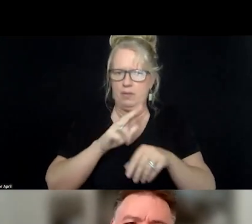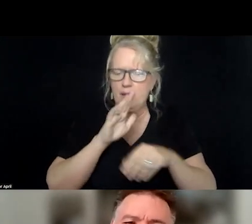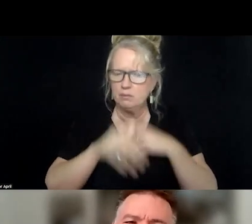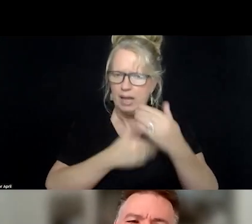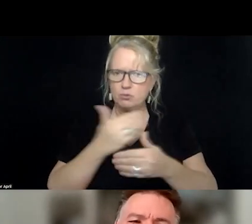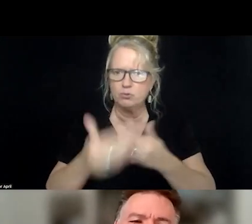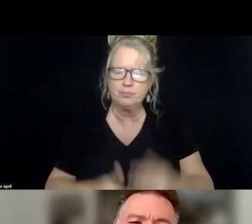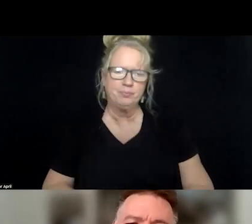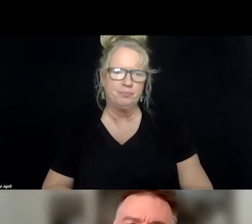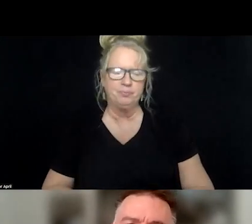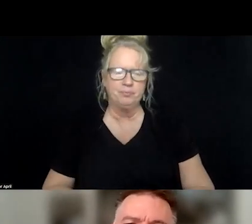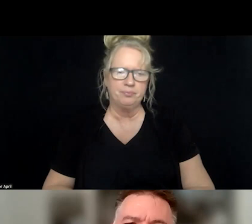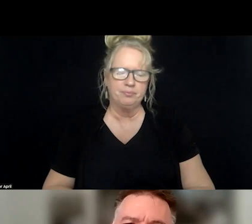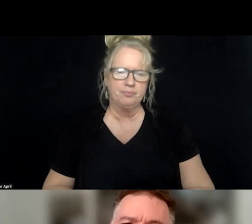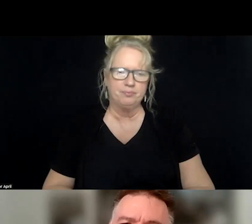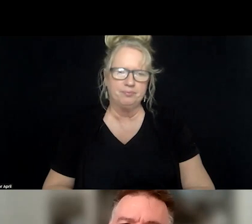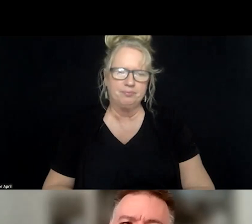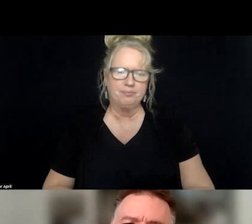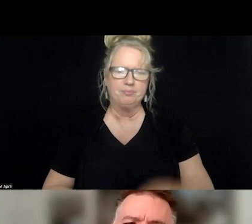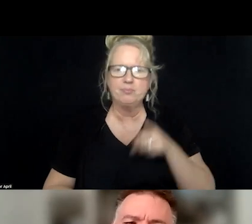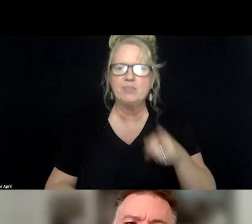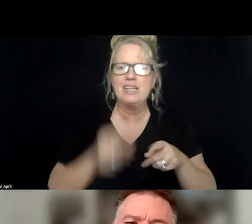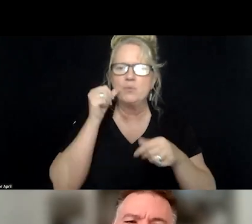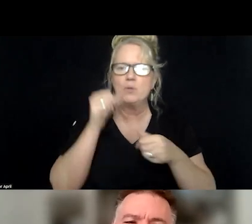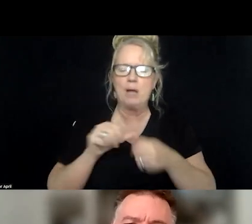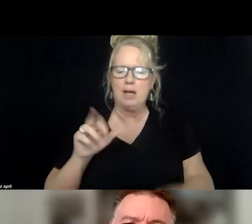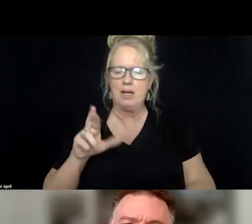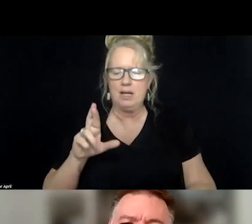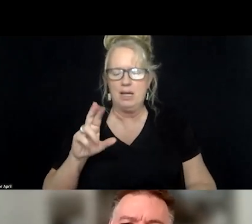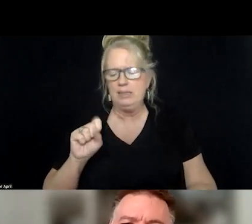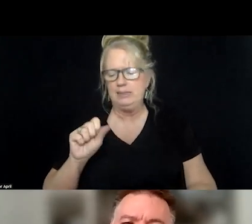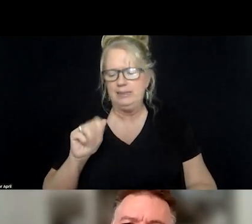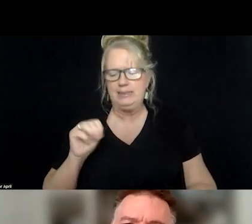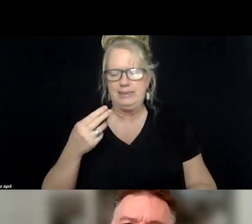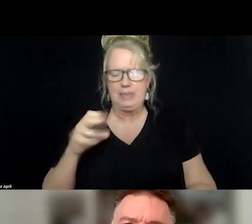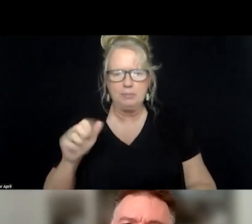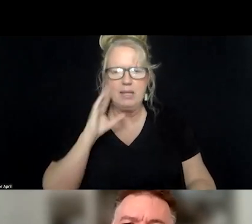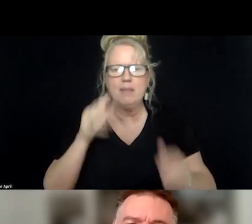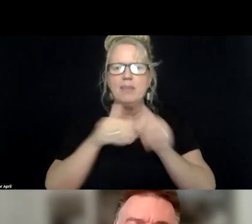THIS IS A LITTLE BIT OF A REMINDER THAT SAMHSA PUBLISHED THE NATIONAL GUIDELINES IN 2020.